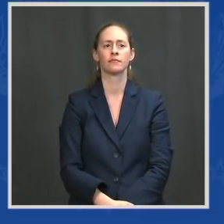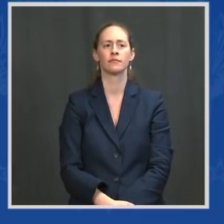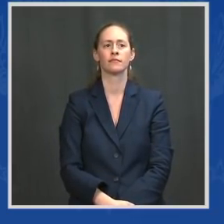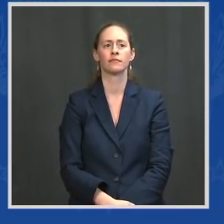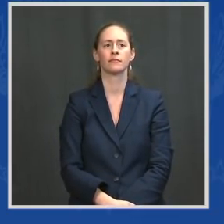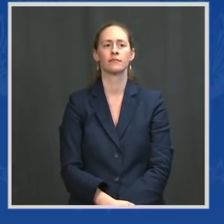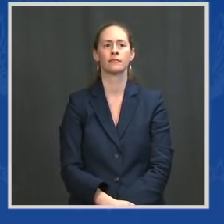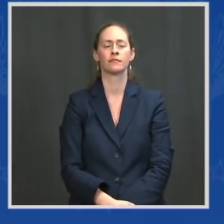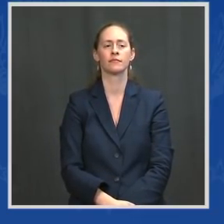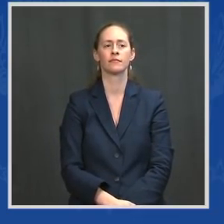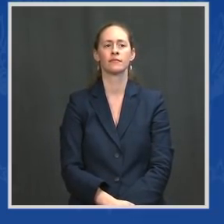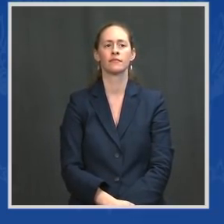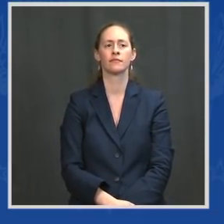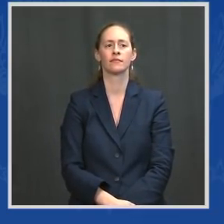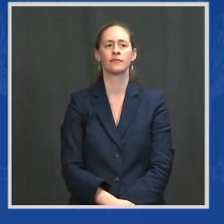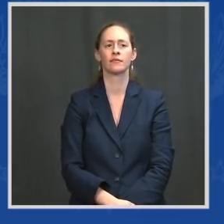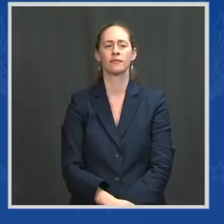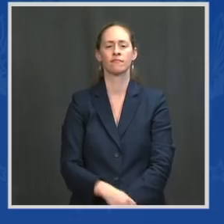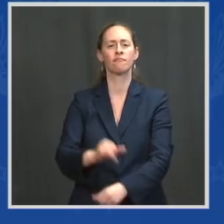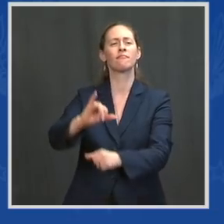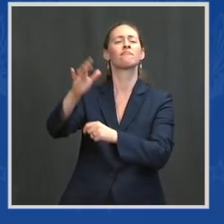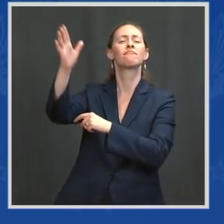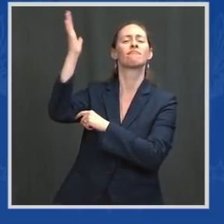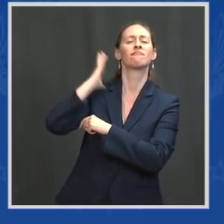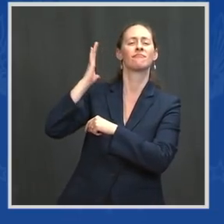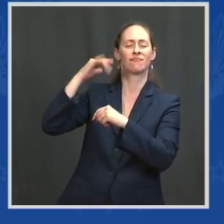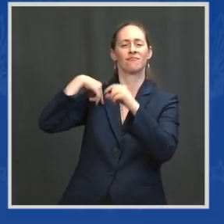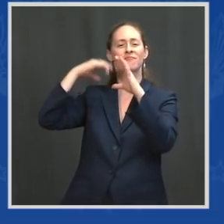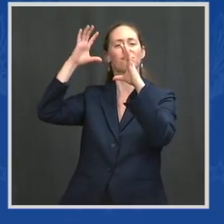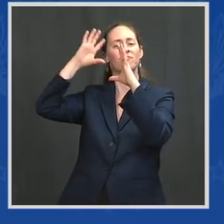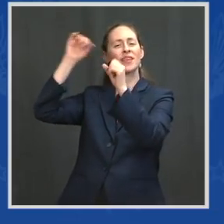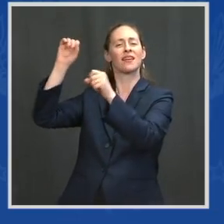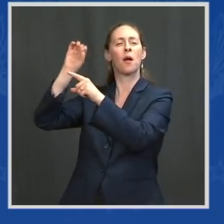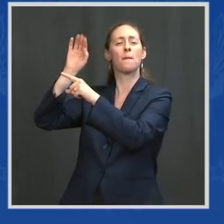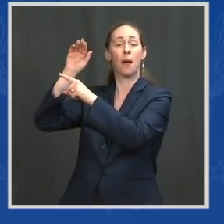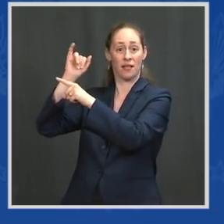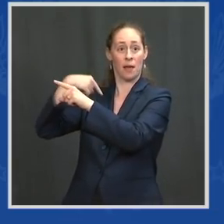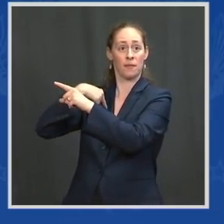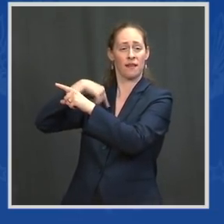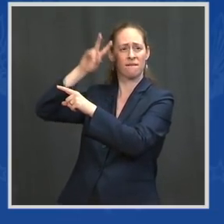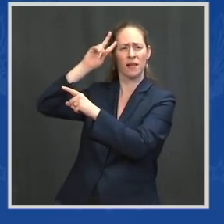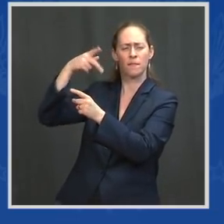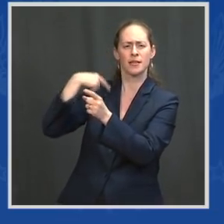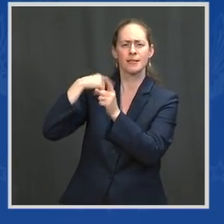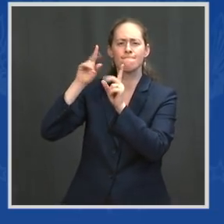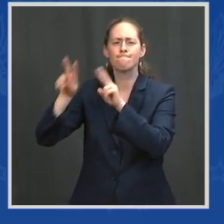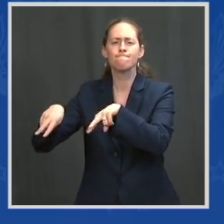There was a large shopping center, a school, and the rest, and it was just across a crick, as we say up in that -- that way.